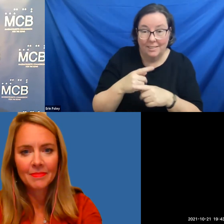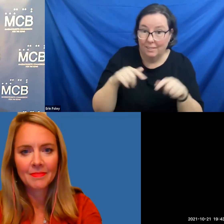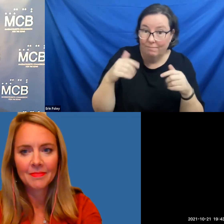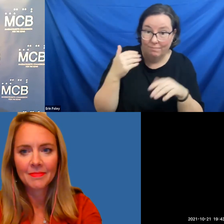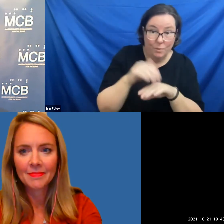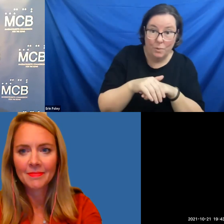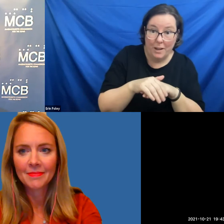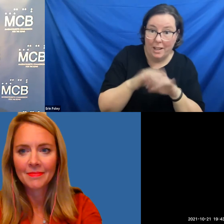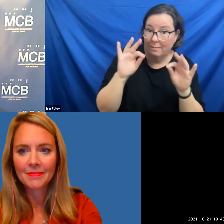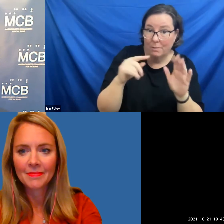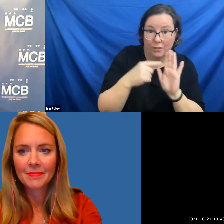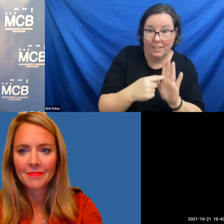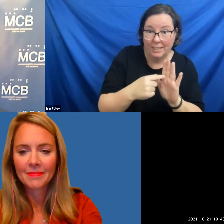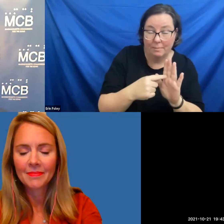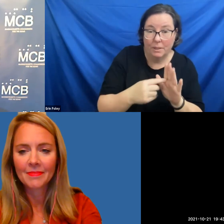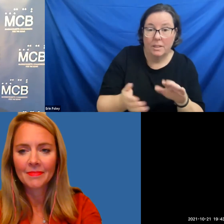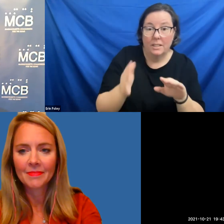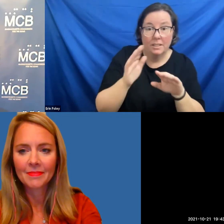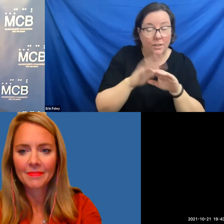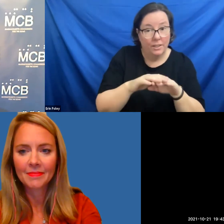have increased. Well, what have they also done?